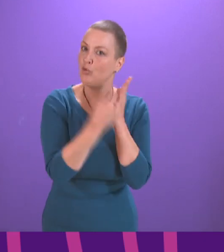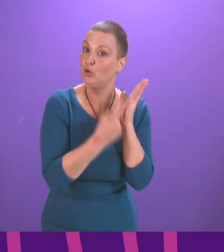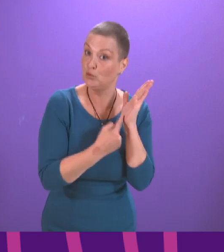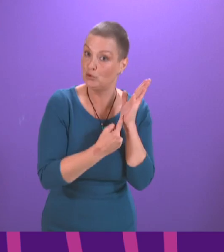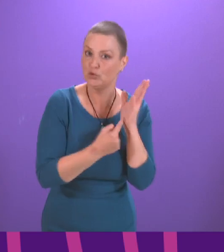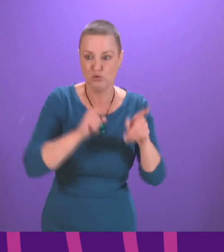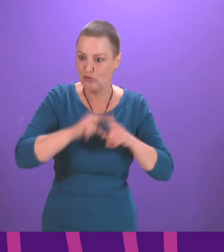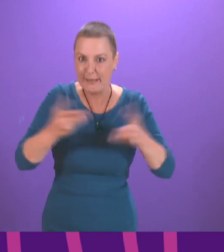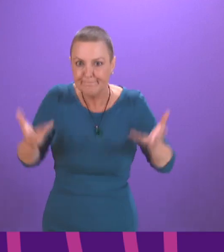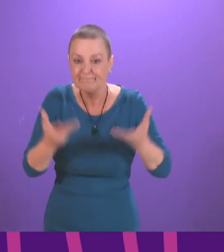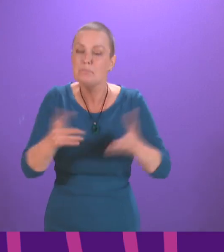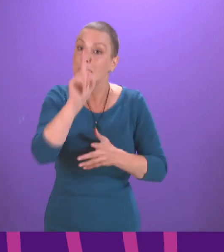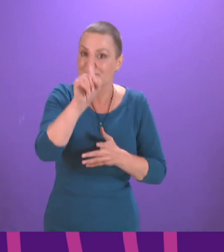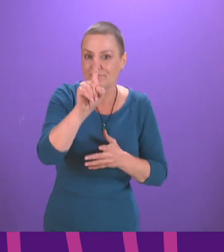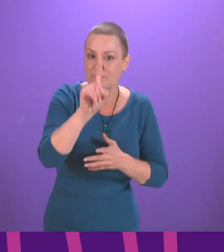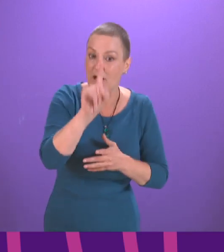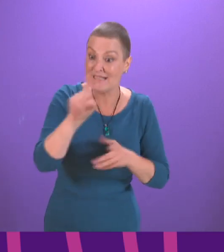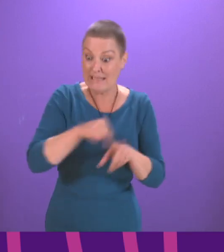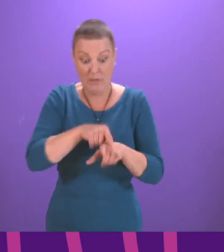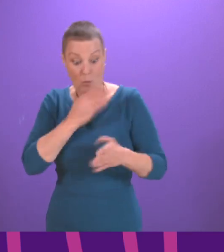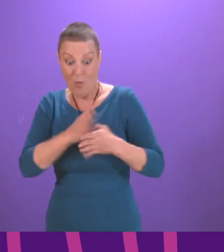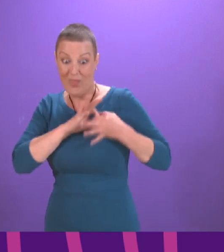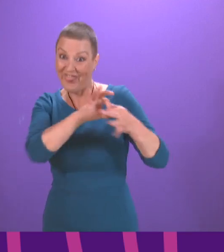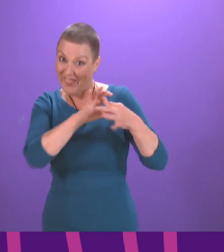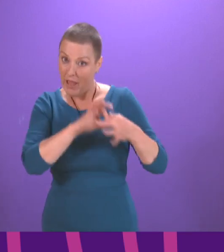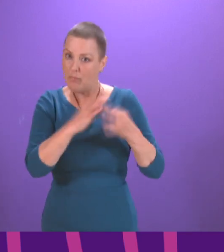However, we want to also work with it and other sectors in the broad framework that